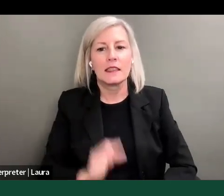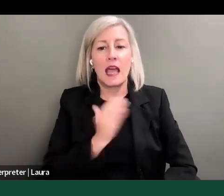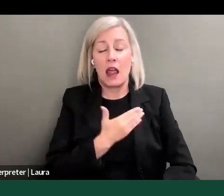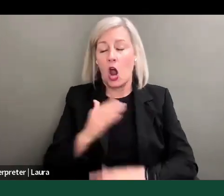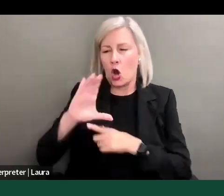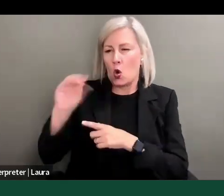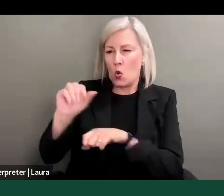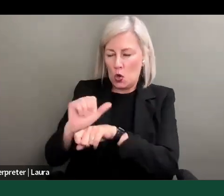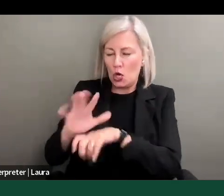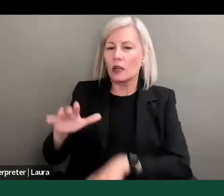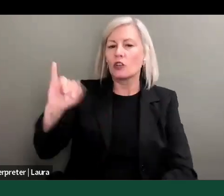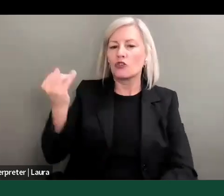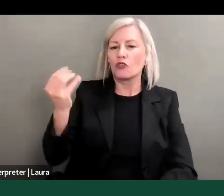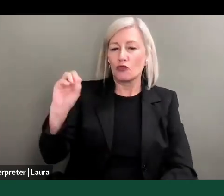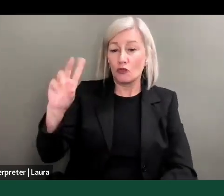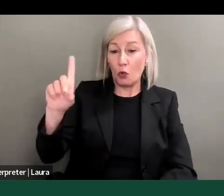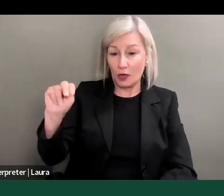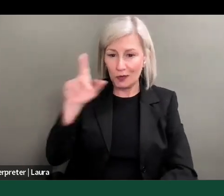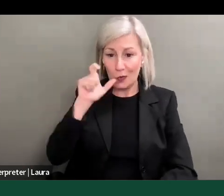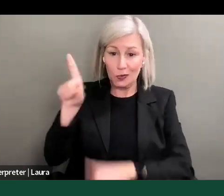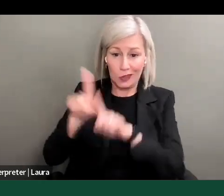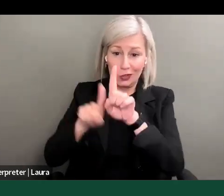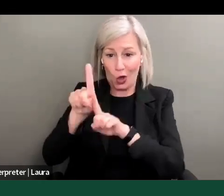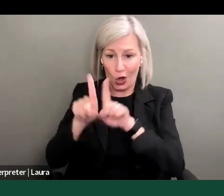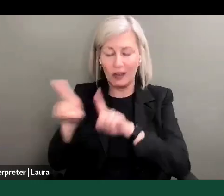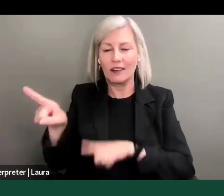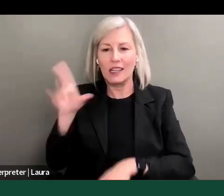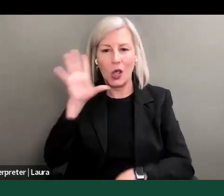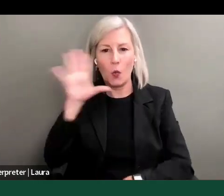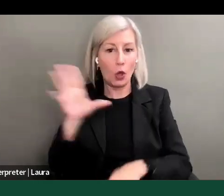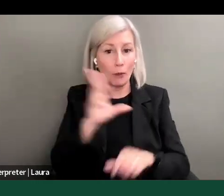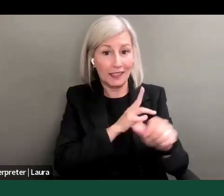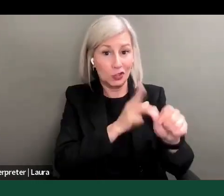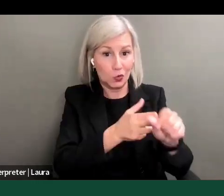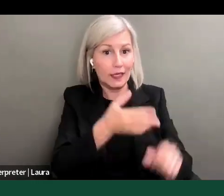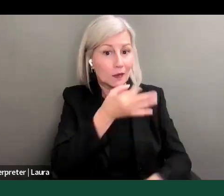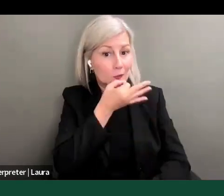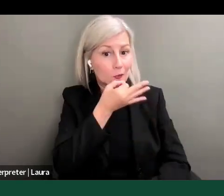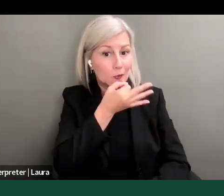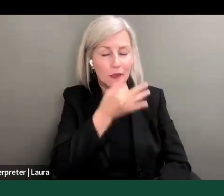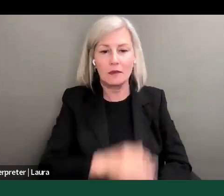who's going to be the star of our show, will be logging in momentarily.